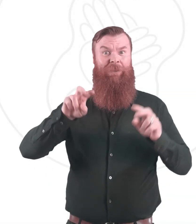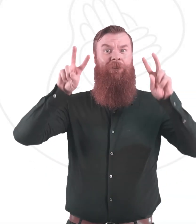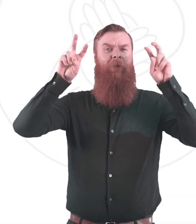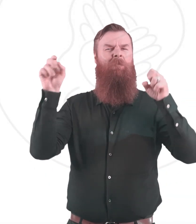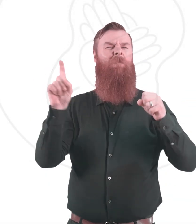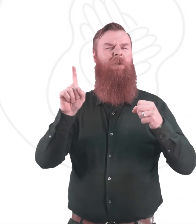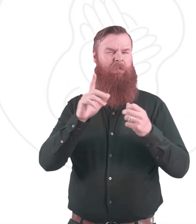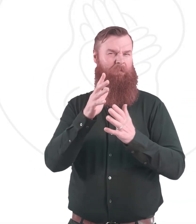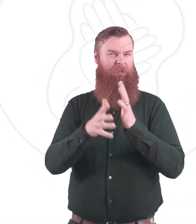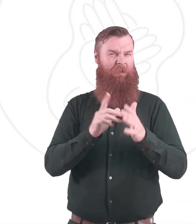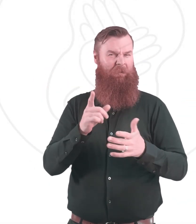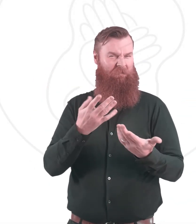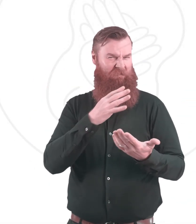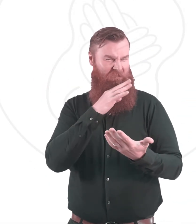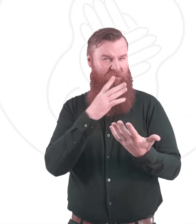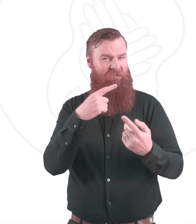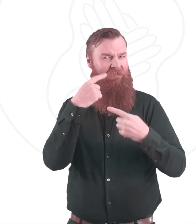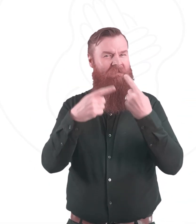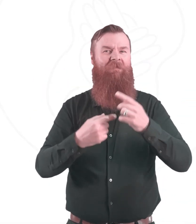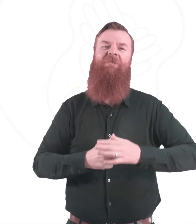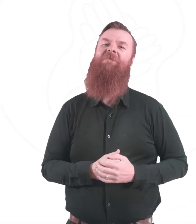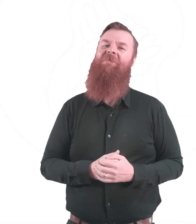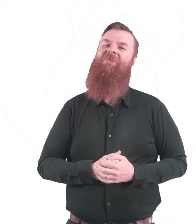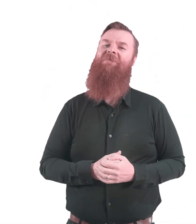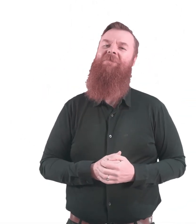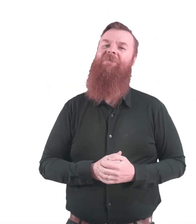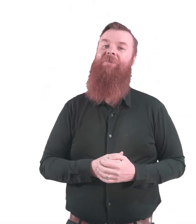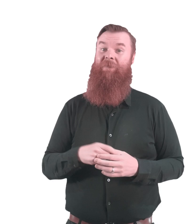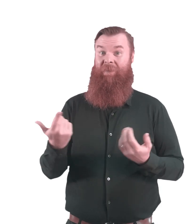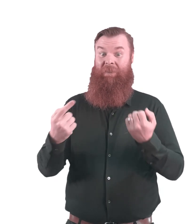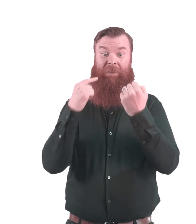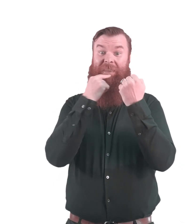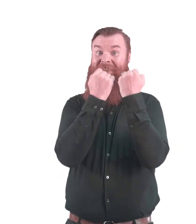First, what is interdental cleaning?